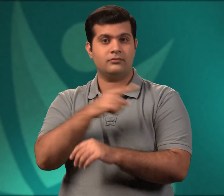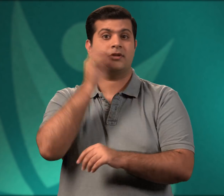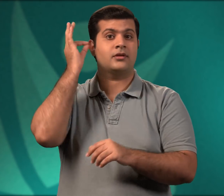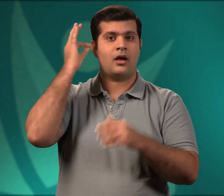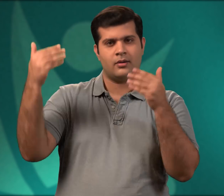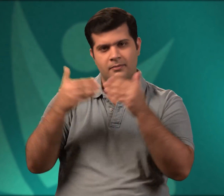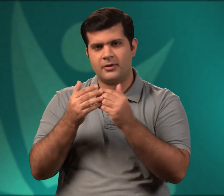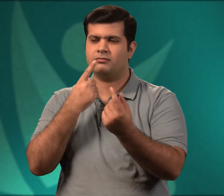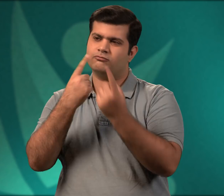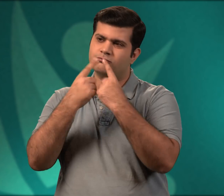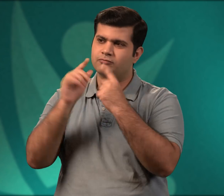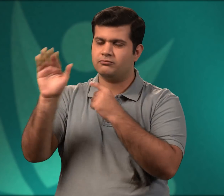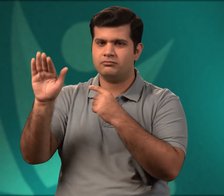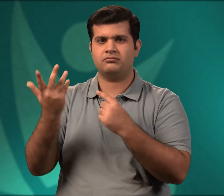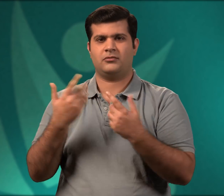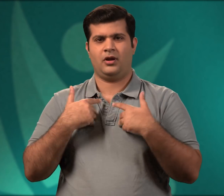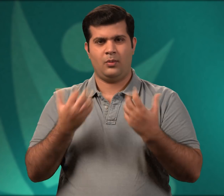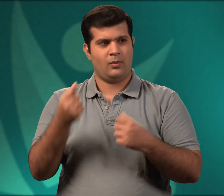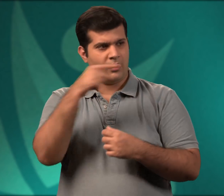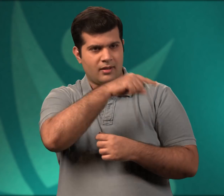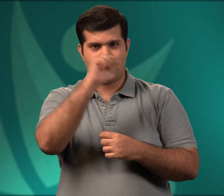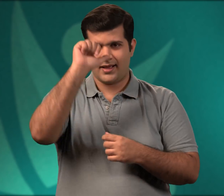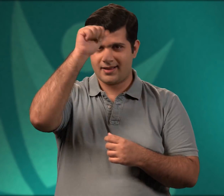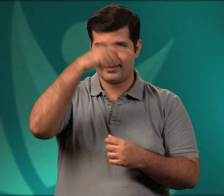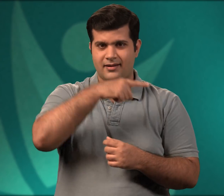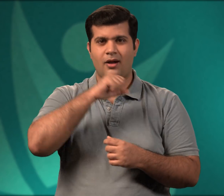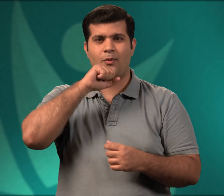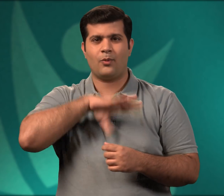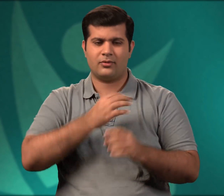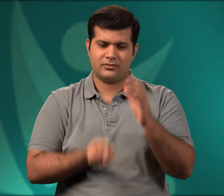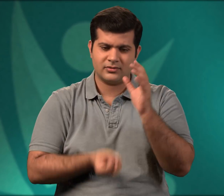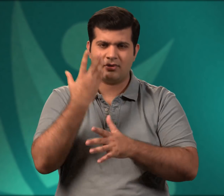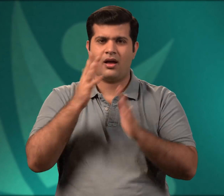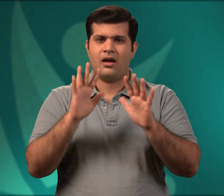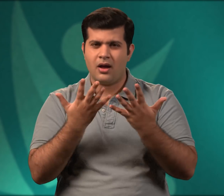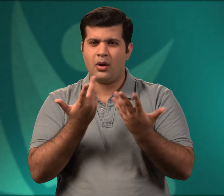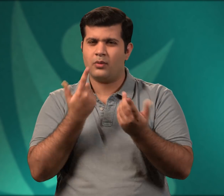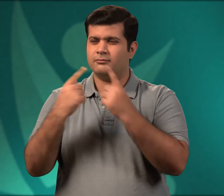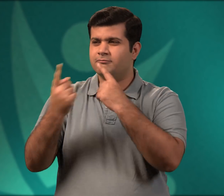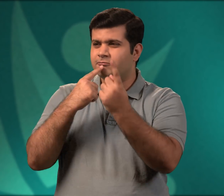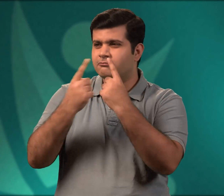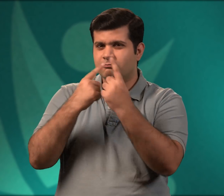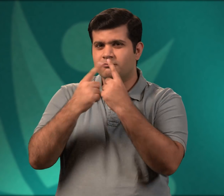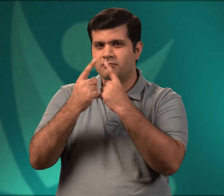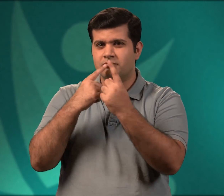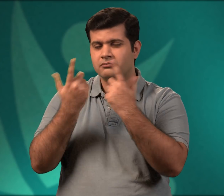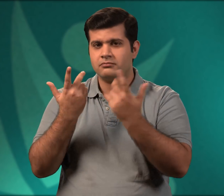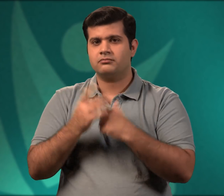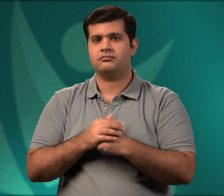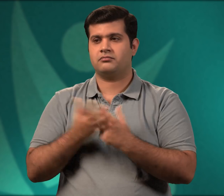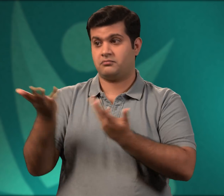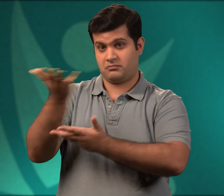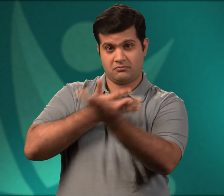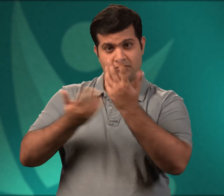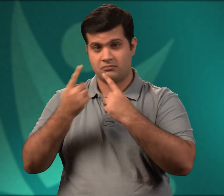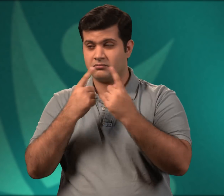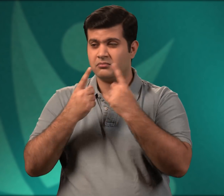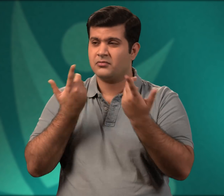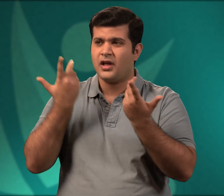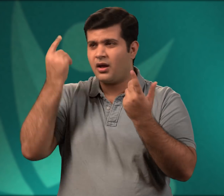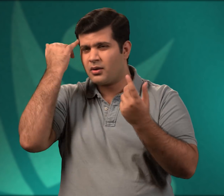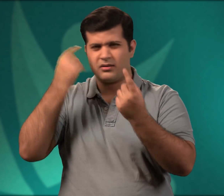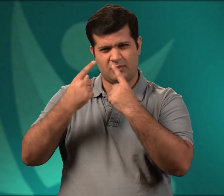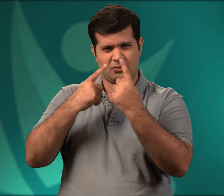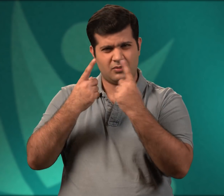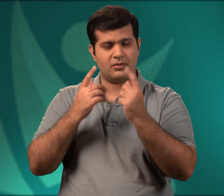Rahul met him and spoke to him about how he could set up a youth association in India.